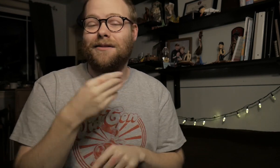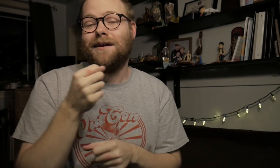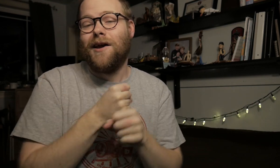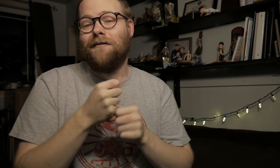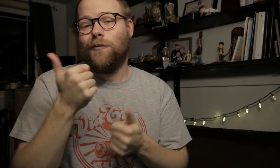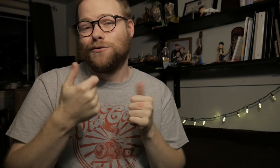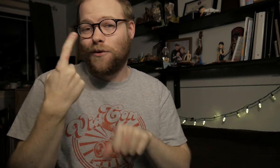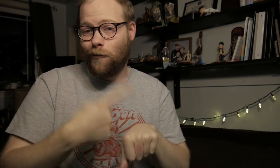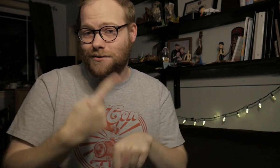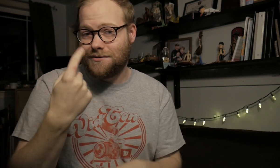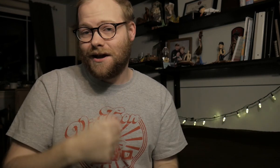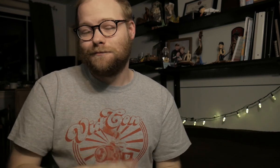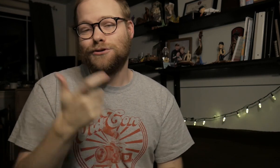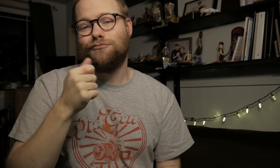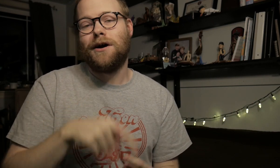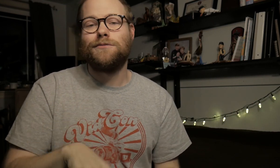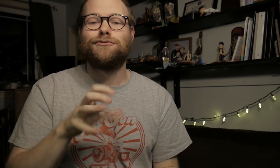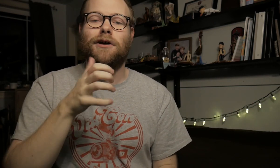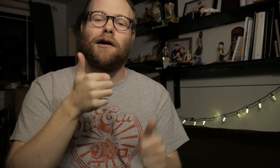and ko-fi, which is one-time. Subscribe to this channel.